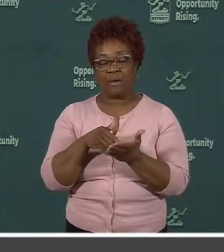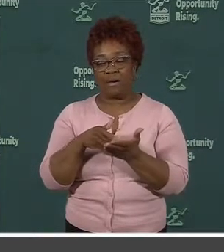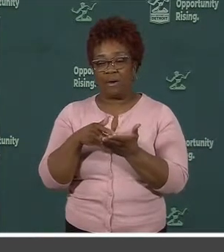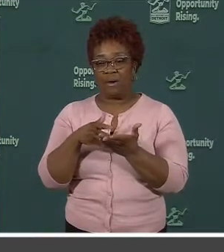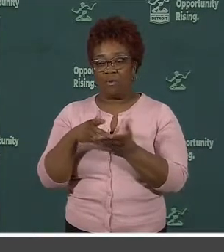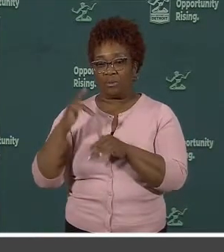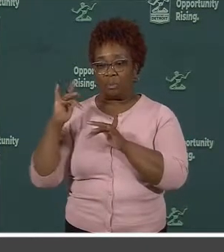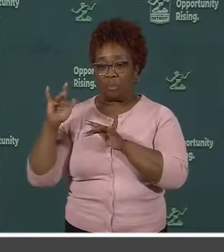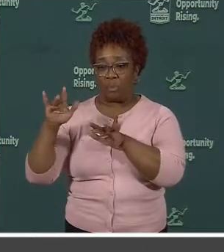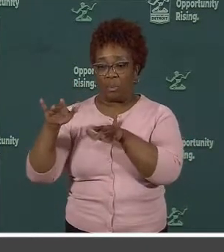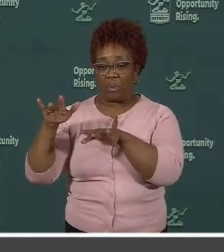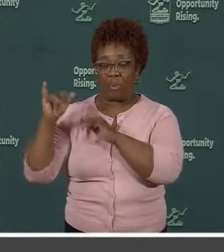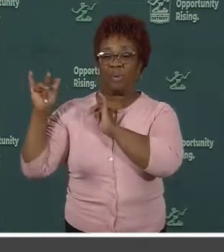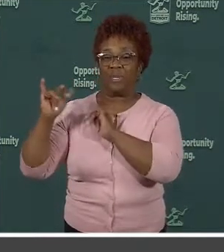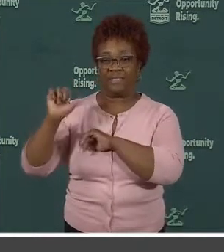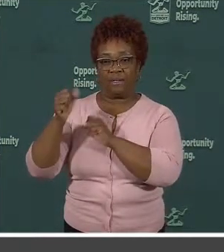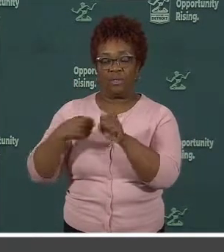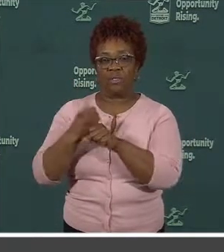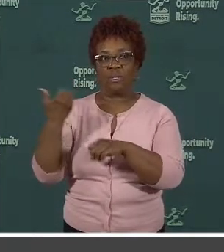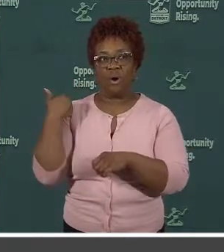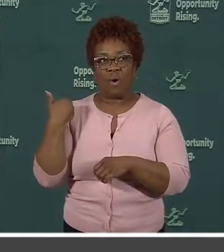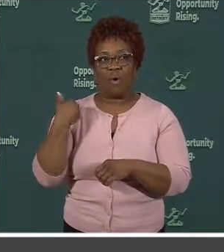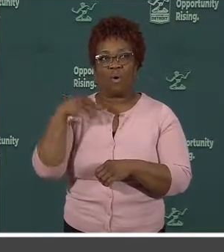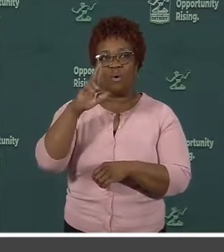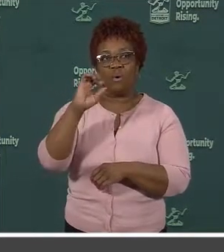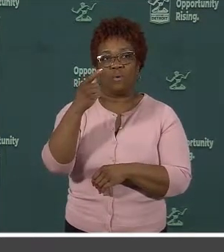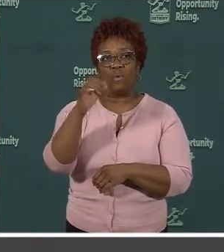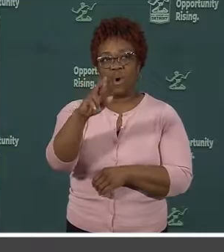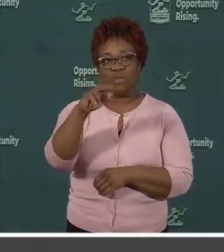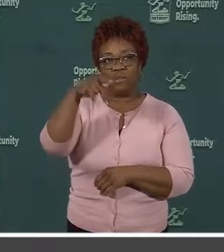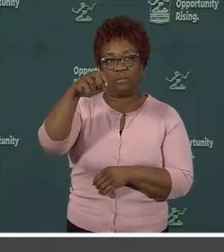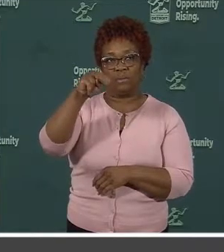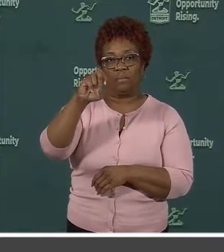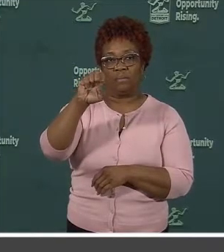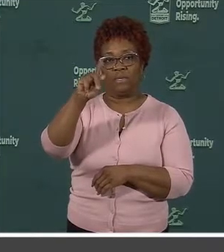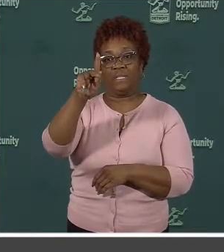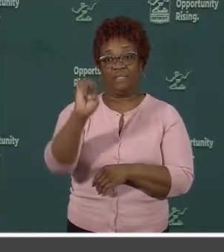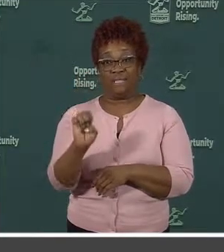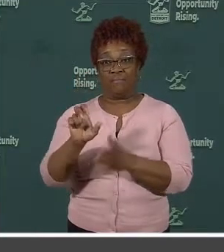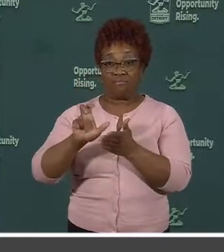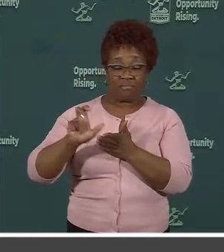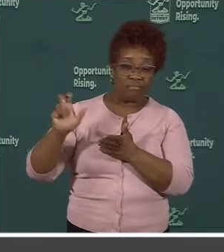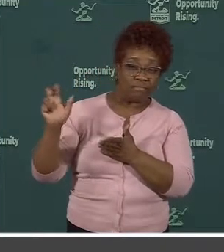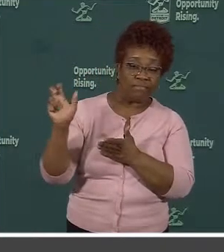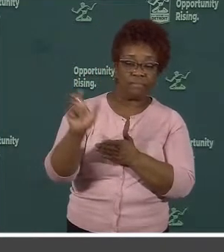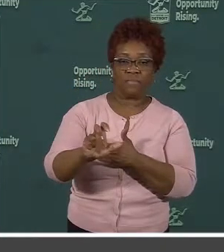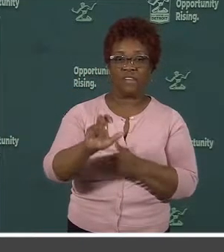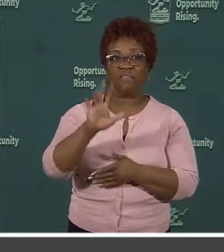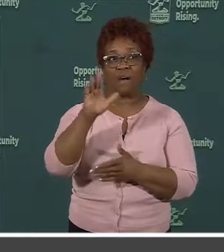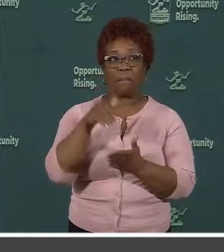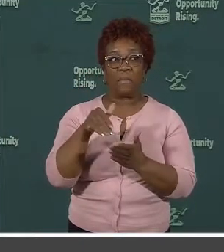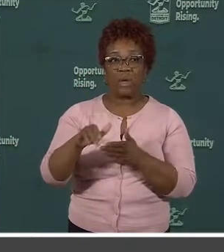MILLION DOLLAR DONATION AND WE'LL BE OPENING THIS CENTER NEXT YEAR AND PROBABLY THE SINGLE BIGGEST ADVANTAGE WE